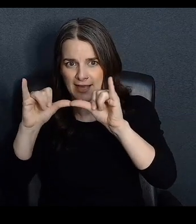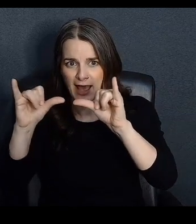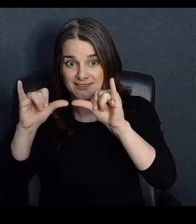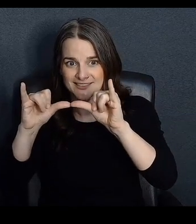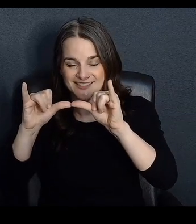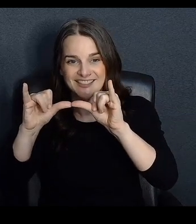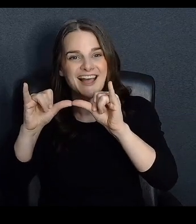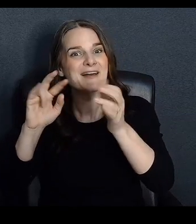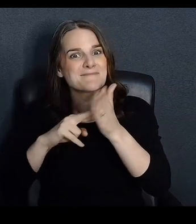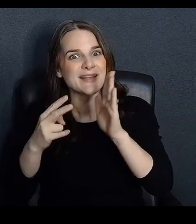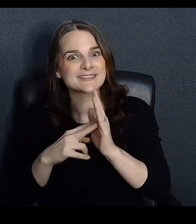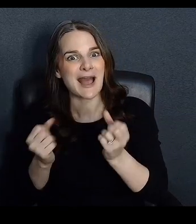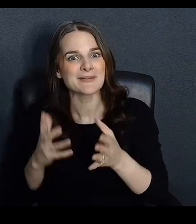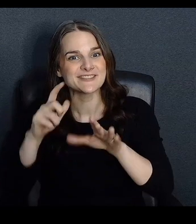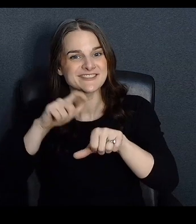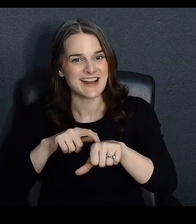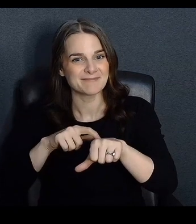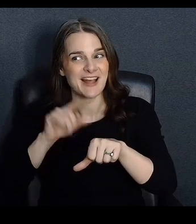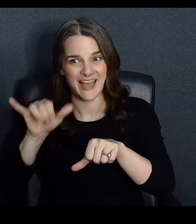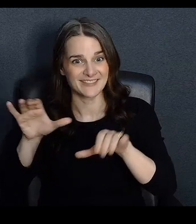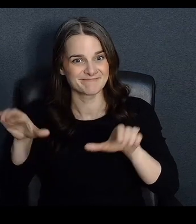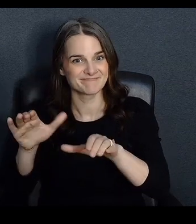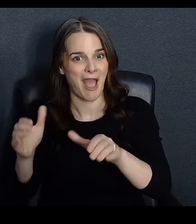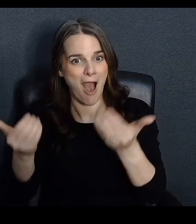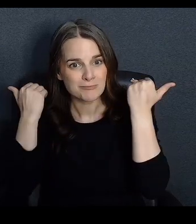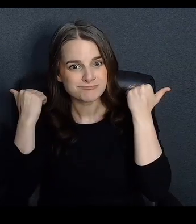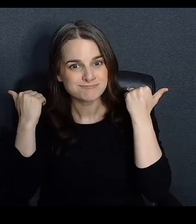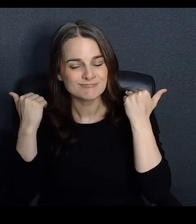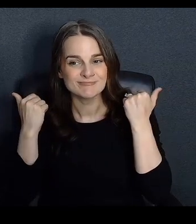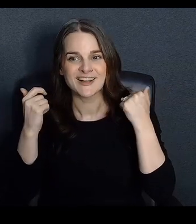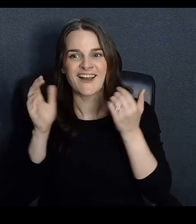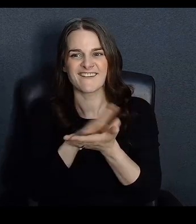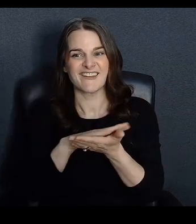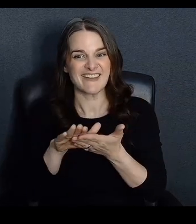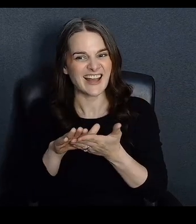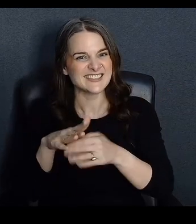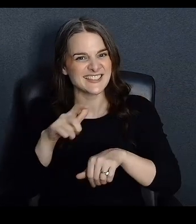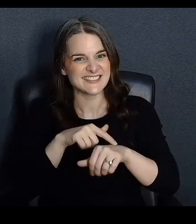corresponds to the length of the activity. So this creates a really nice timeline effect that helps you